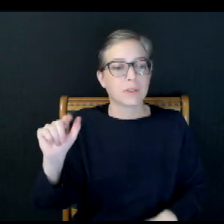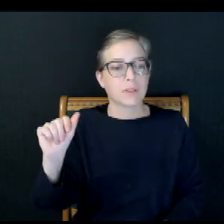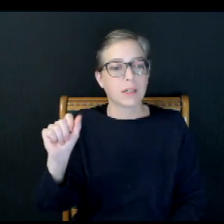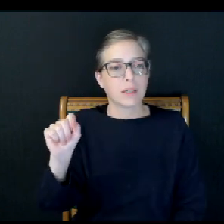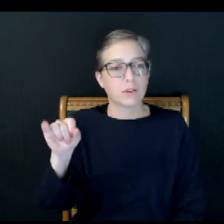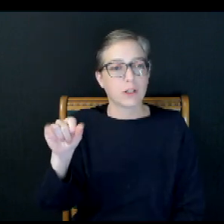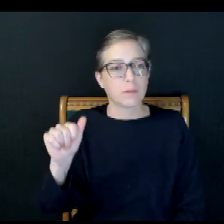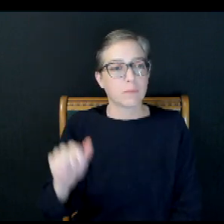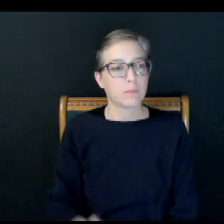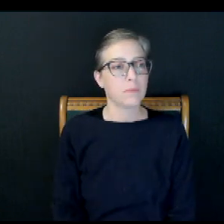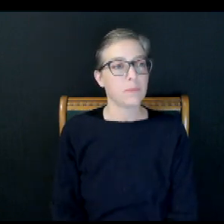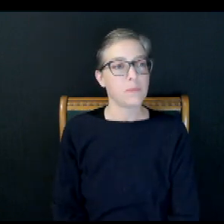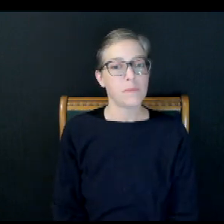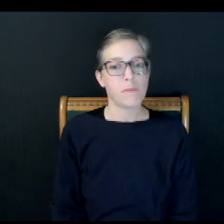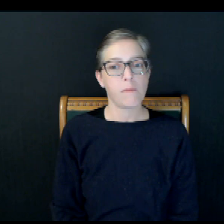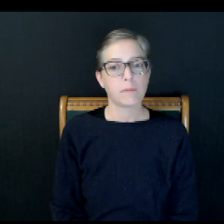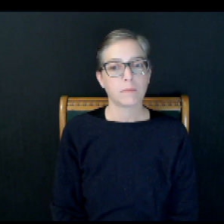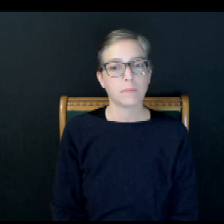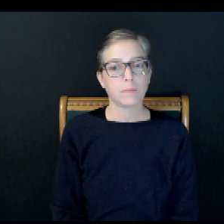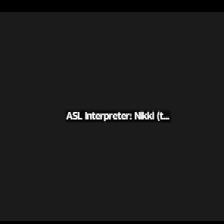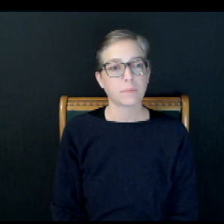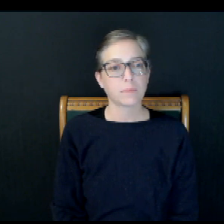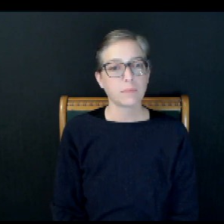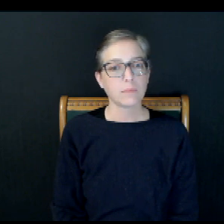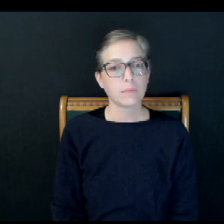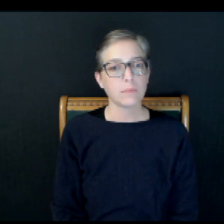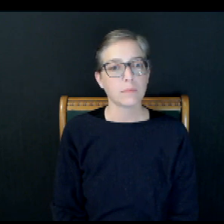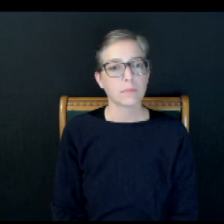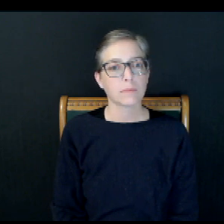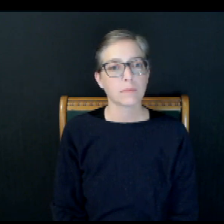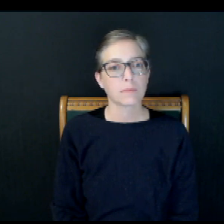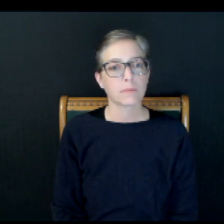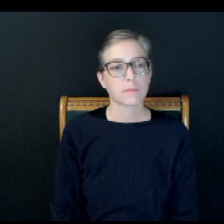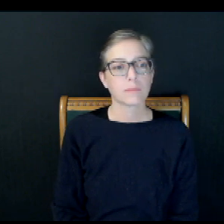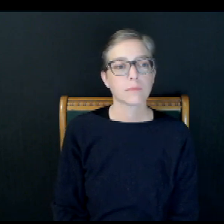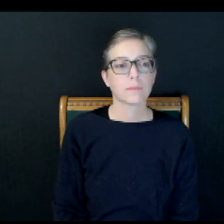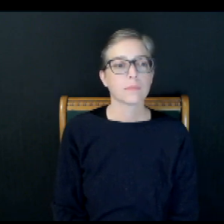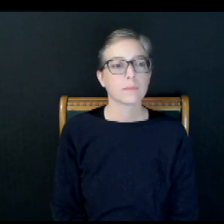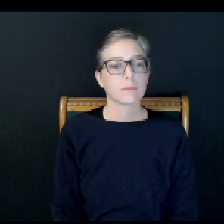Thanks Liana. Liana had shown the slide at the beginning.